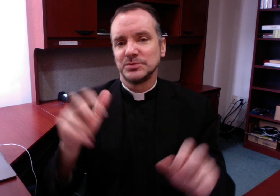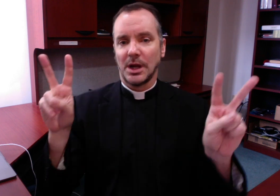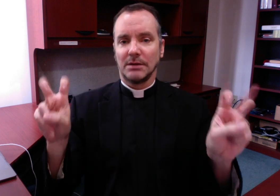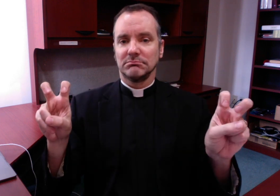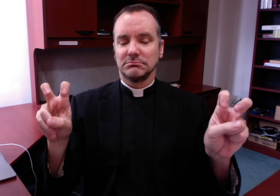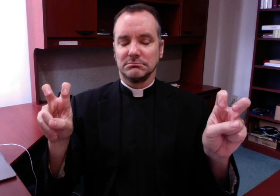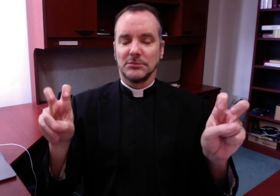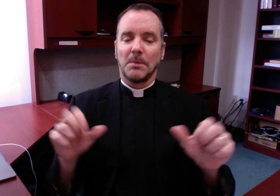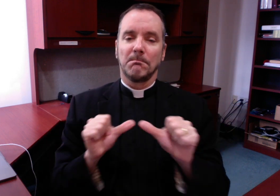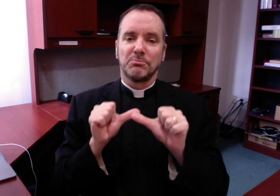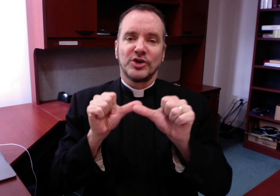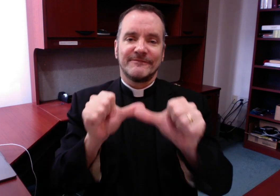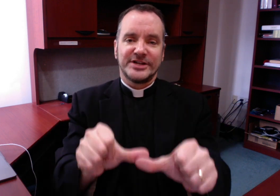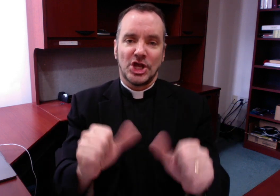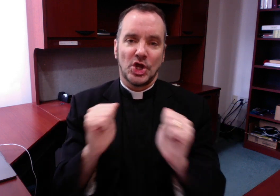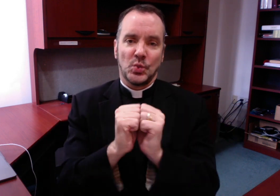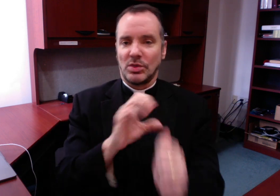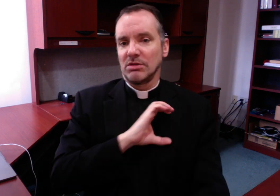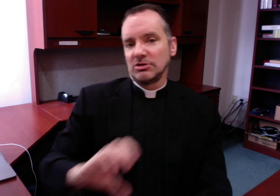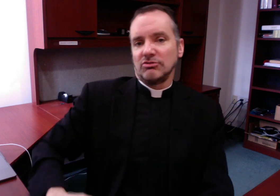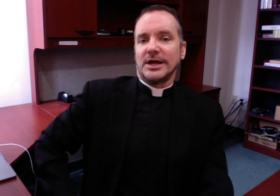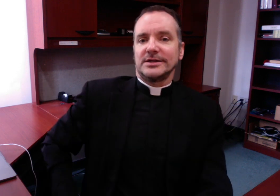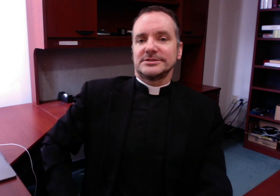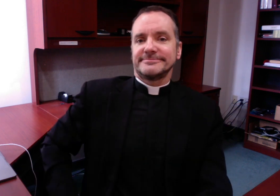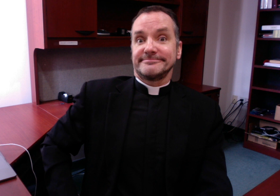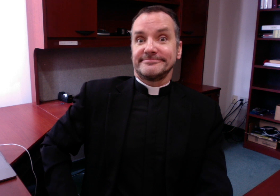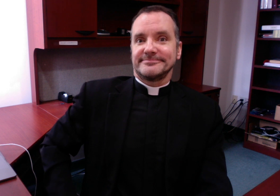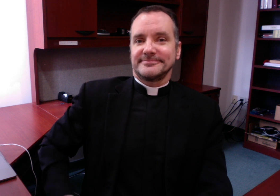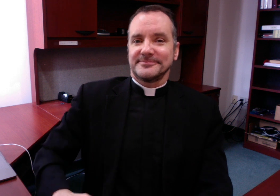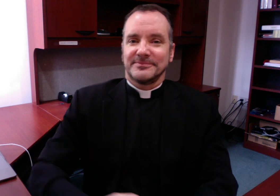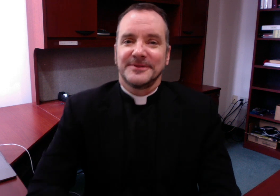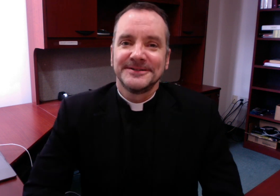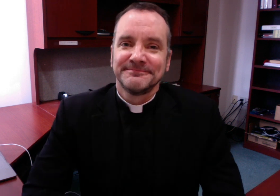That's why we've called this show, "Persevere with Christ."